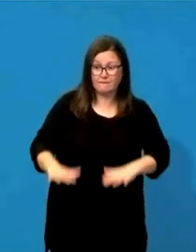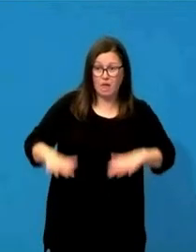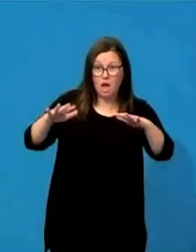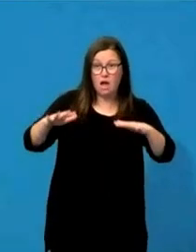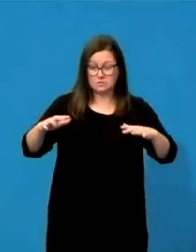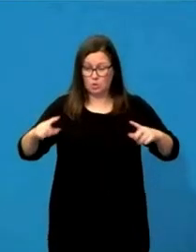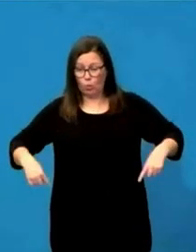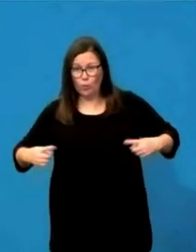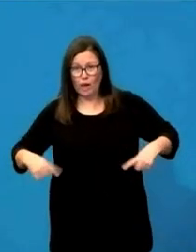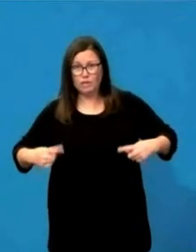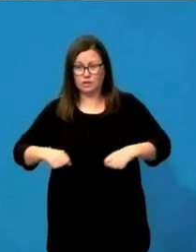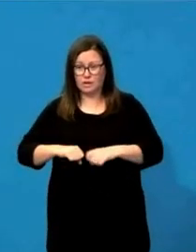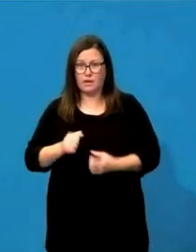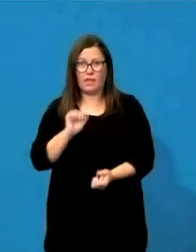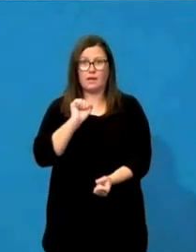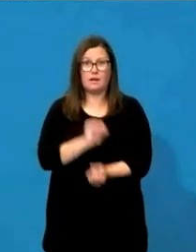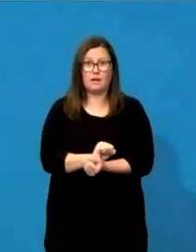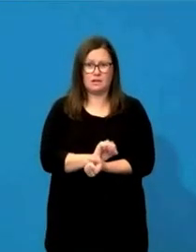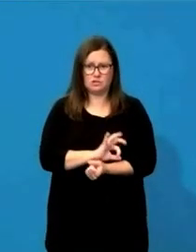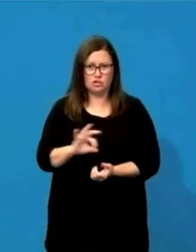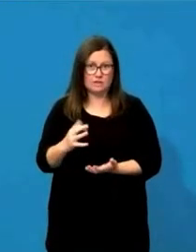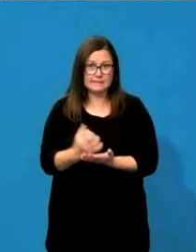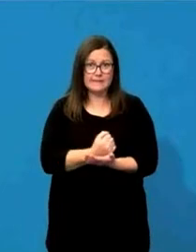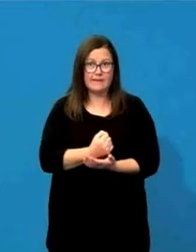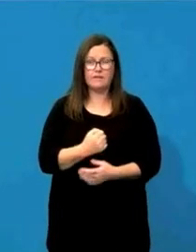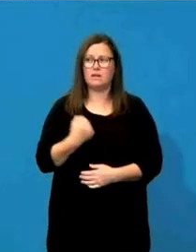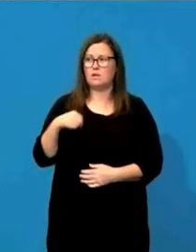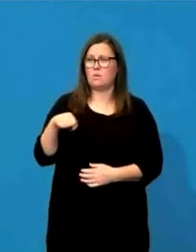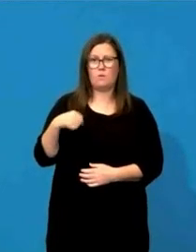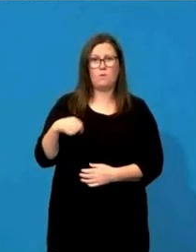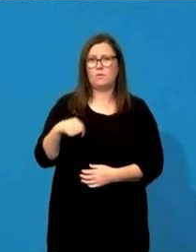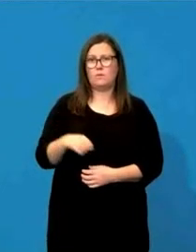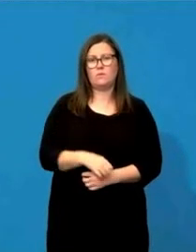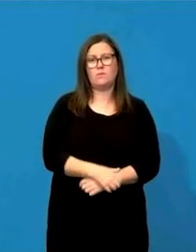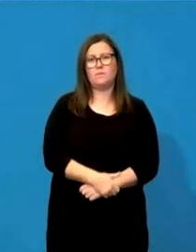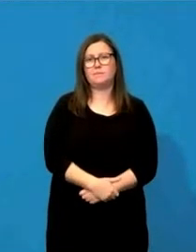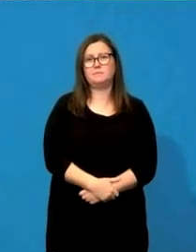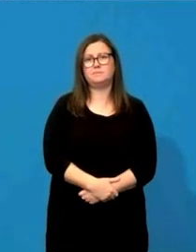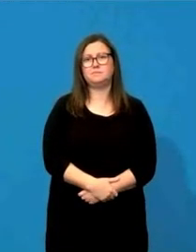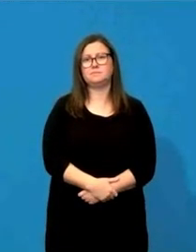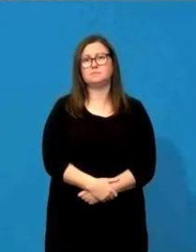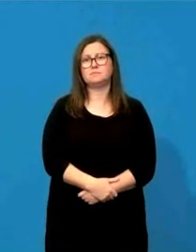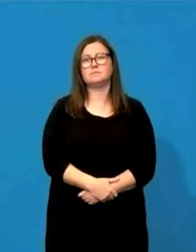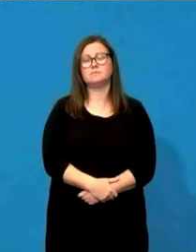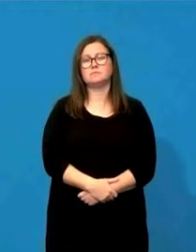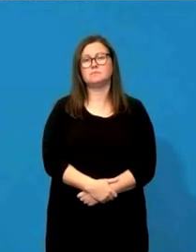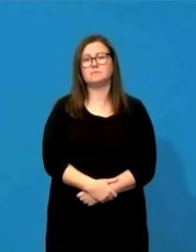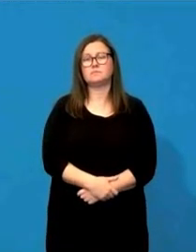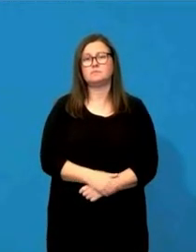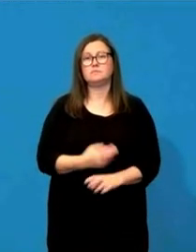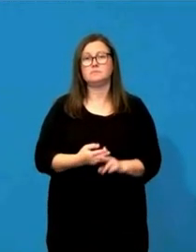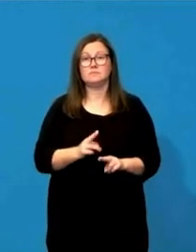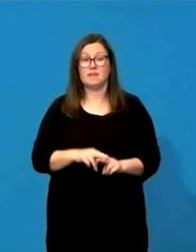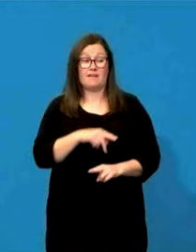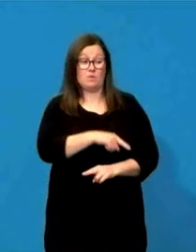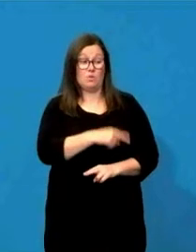No. MS TARRAGO: If you could tell the big bosses of the NDIA